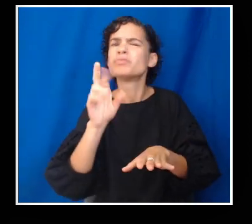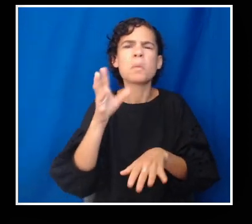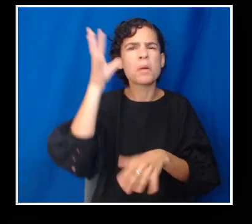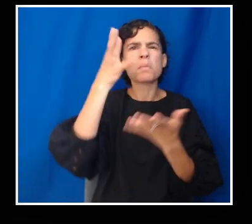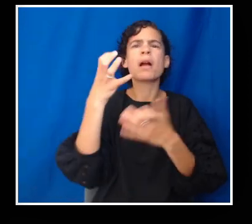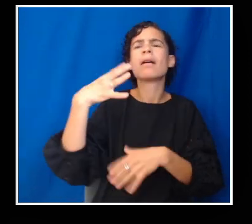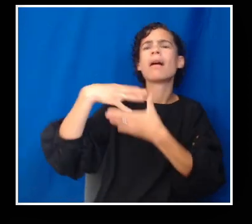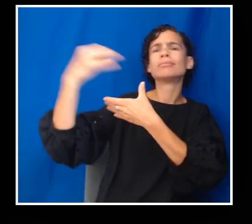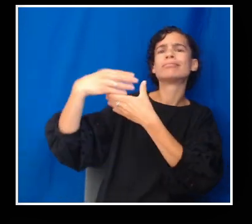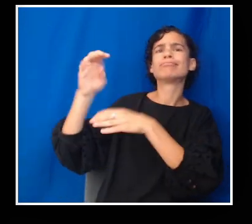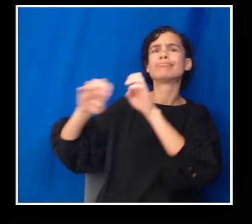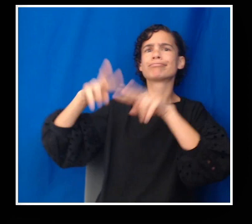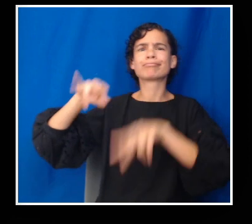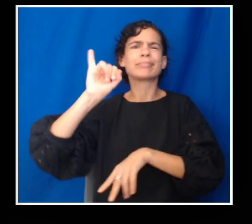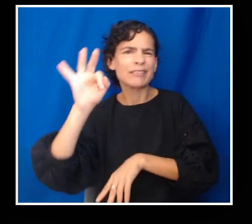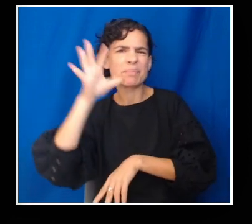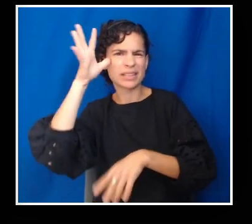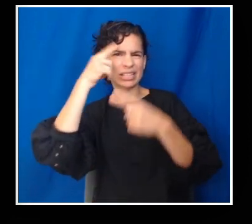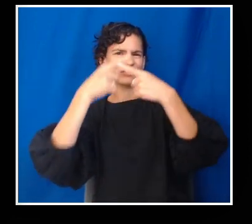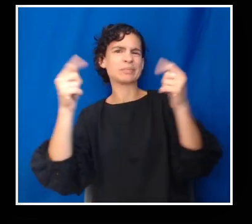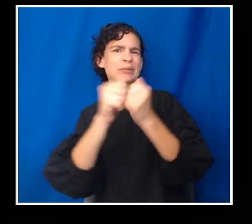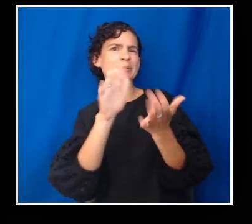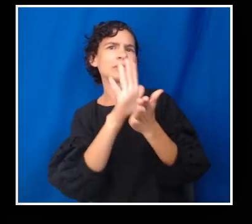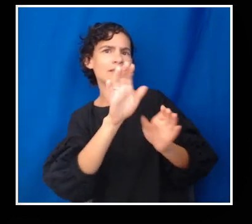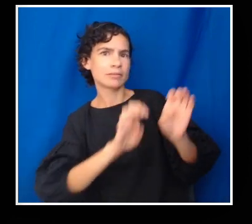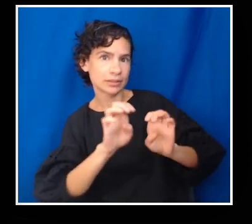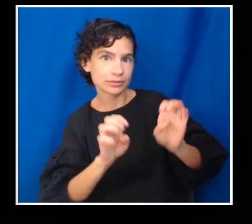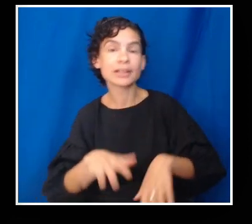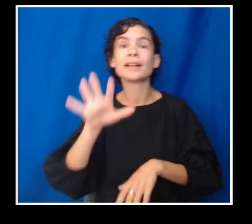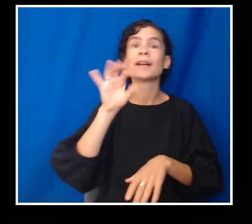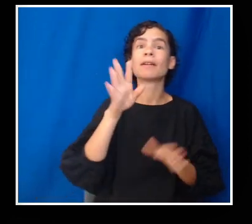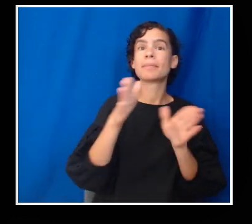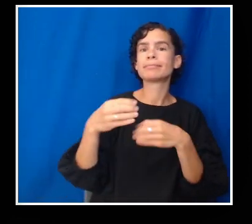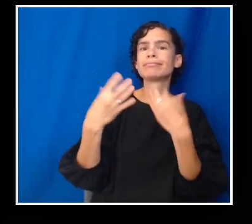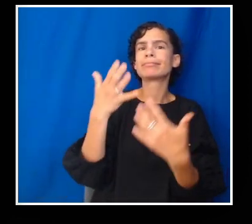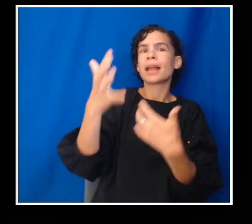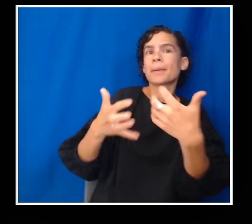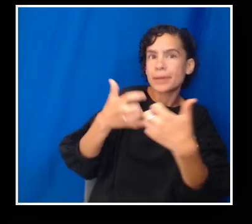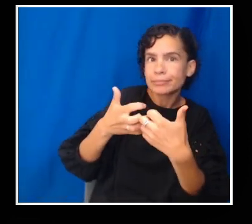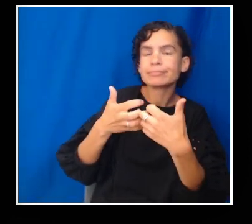if they disagree with the school’s evaluation. 504 plans provide accommodations that allow disabled students